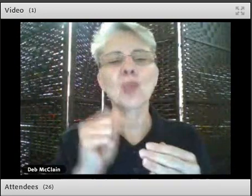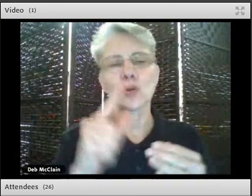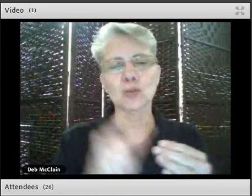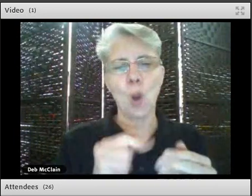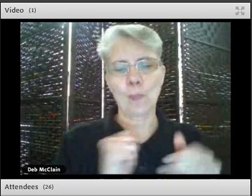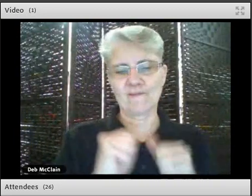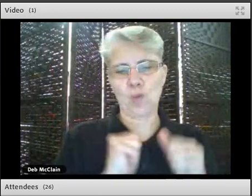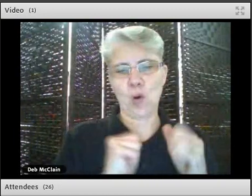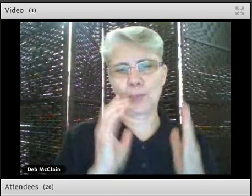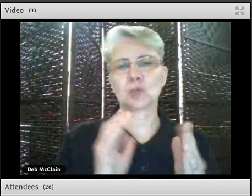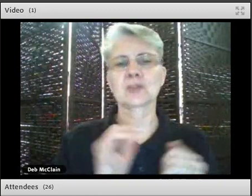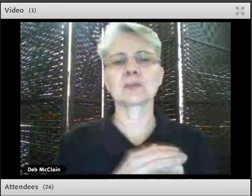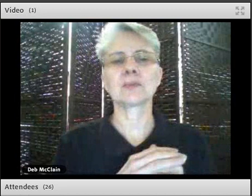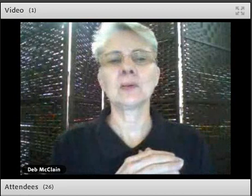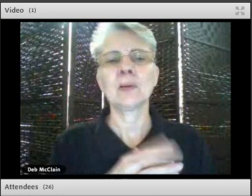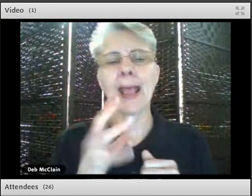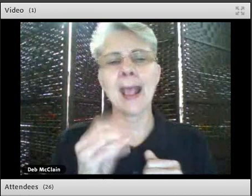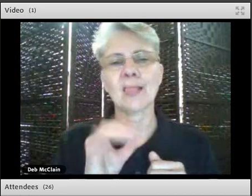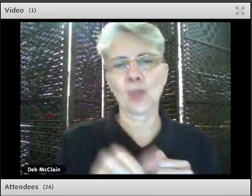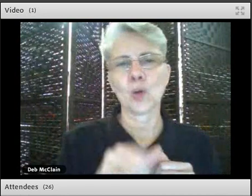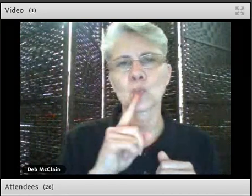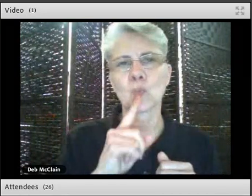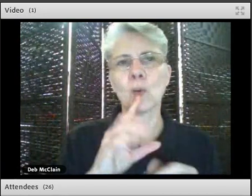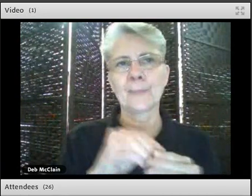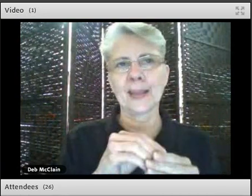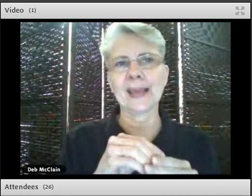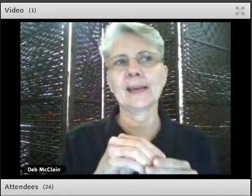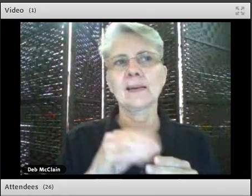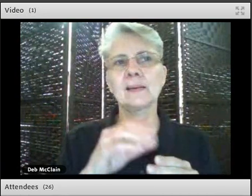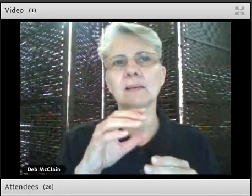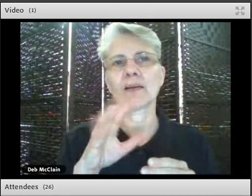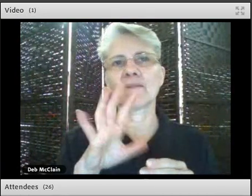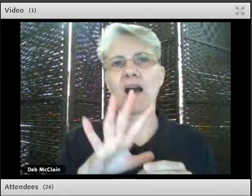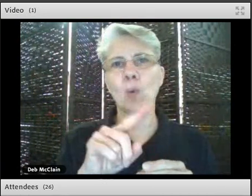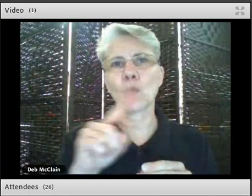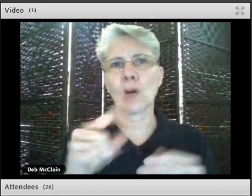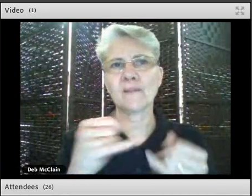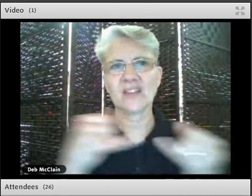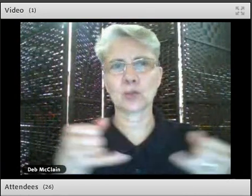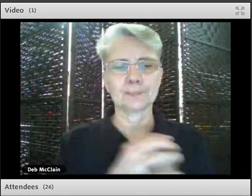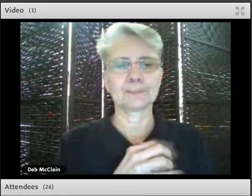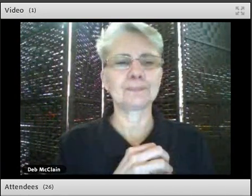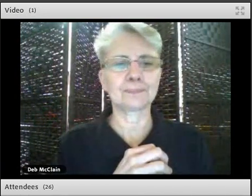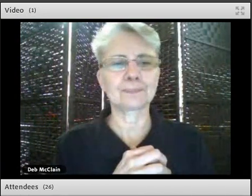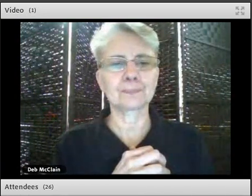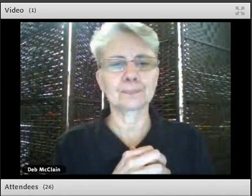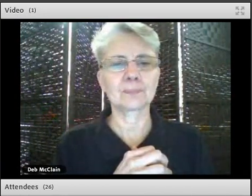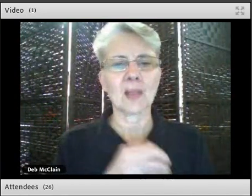The contents note would just be the title of the pieces